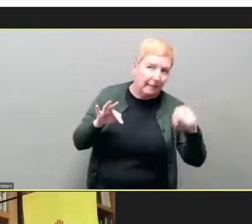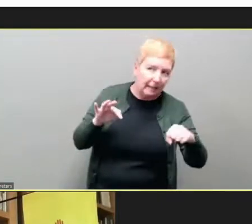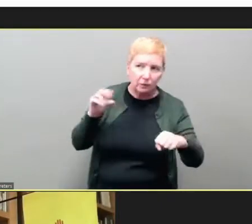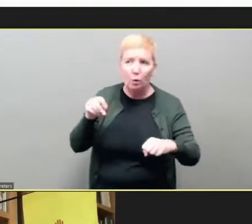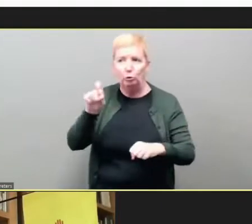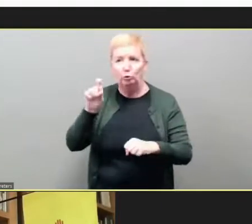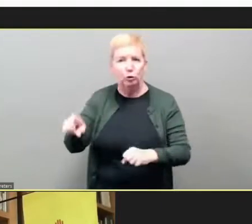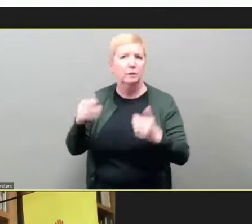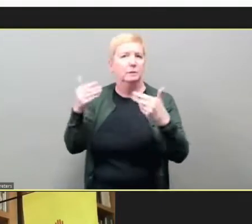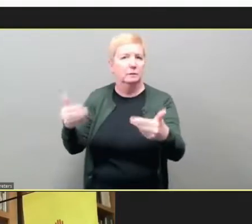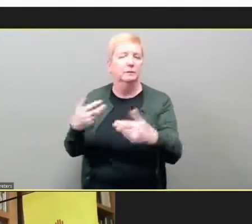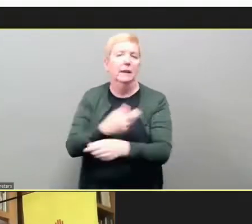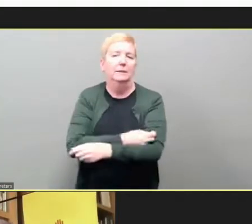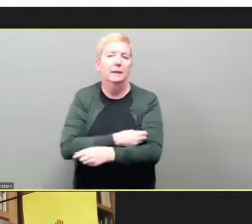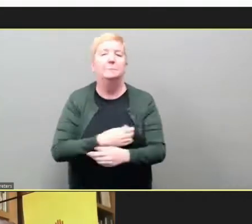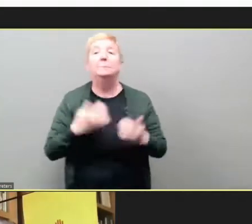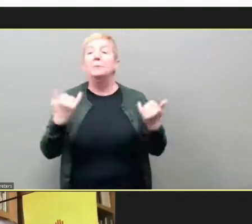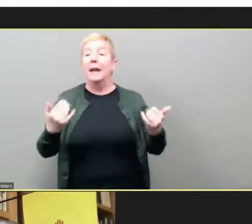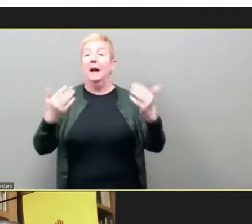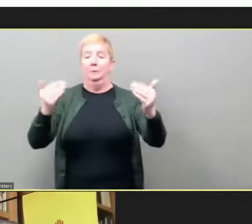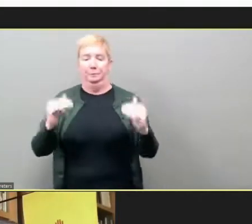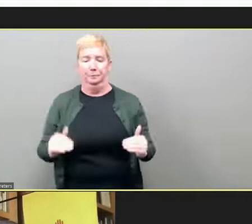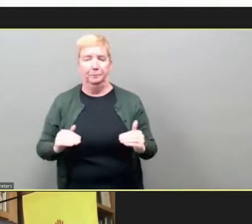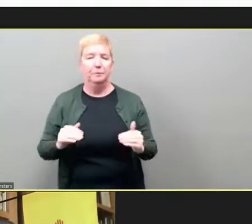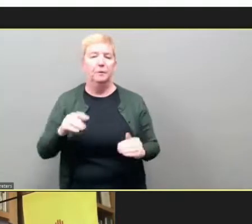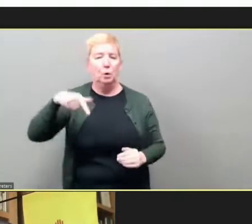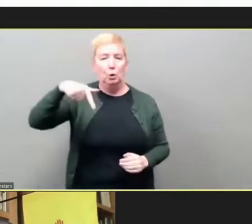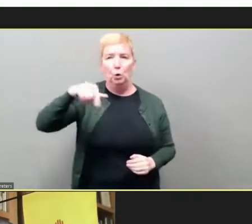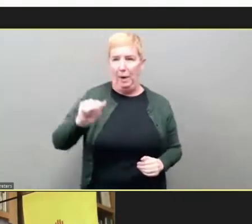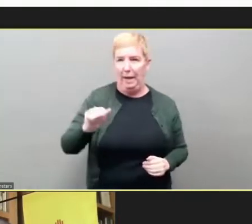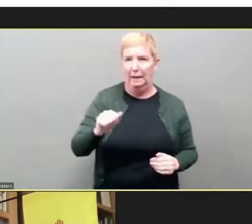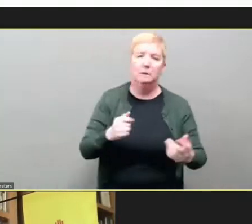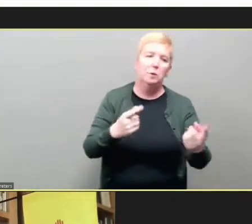So I'll moderate Q. And A. With our media partners. Please raise your hand.